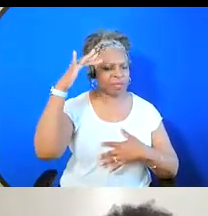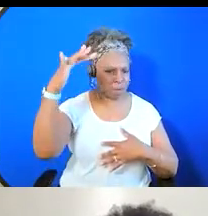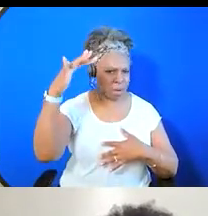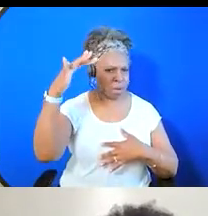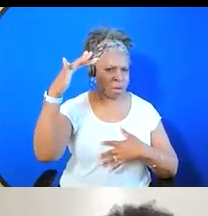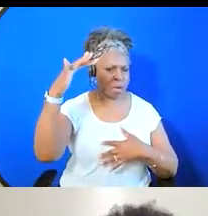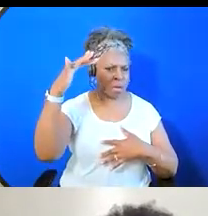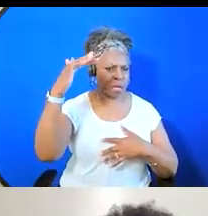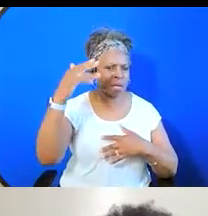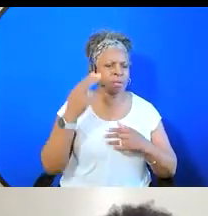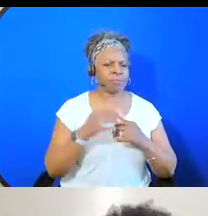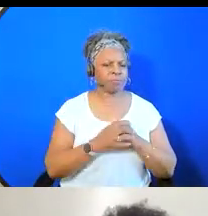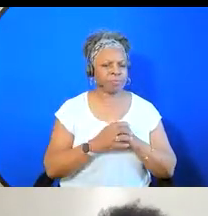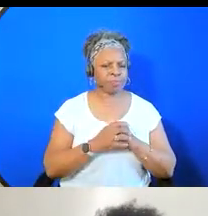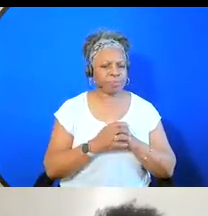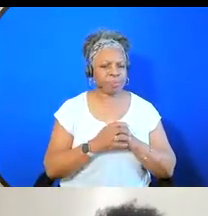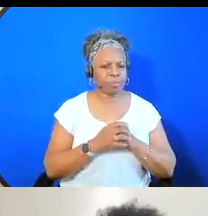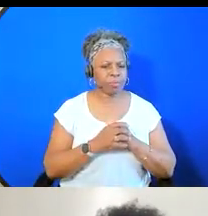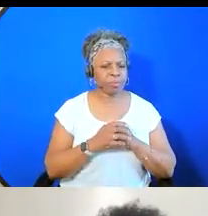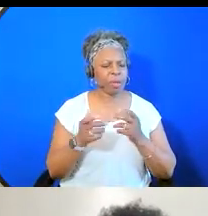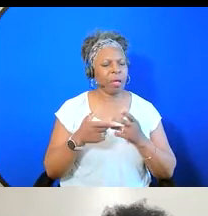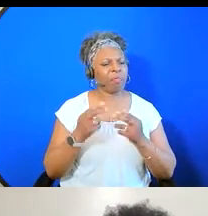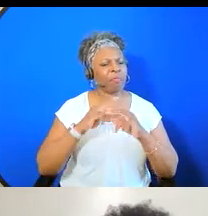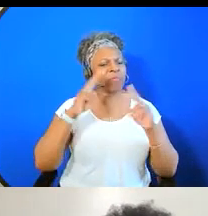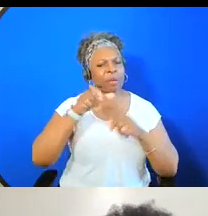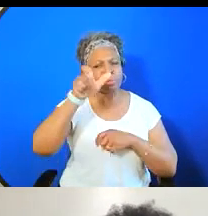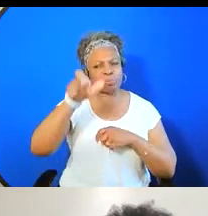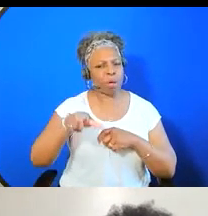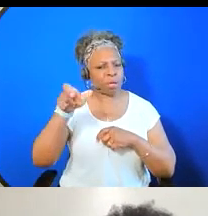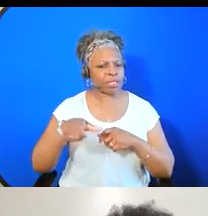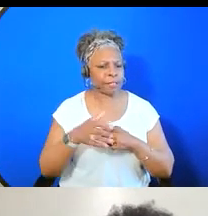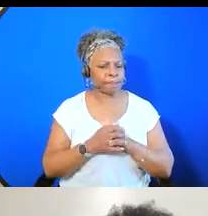Embedded in the programme is a rich and rigorous thinking